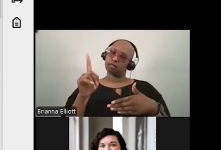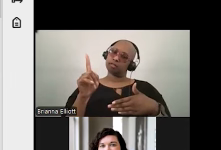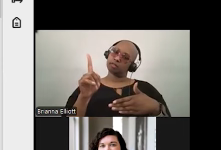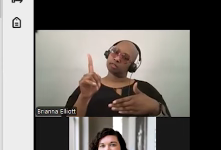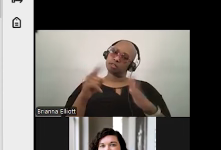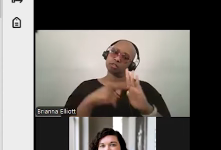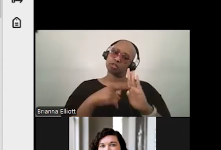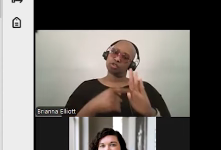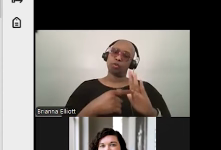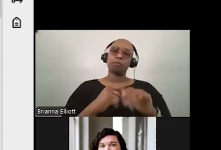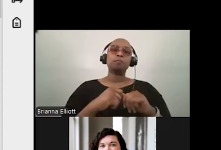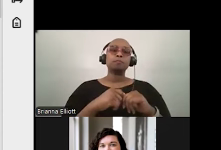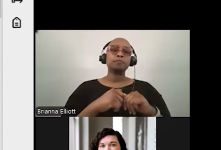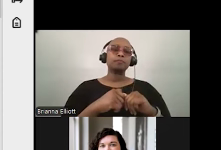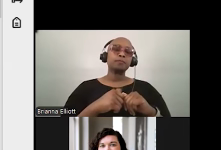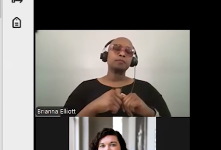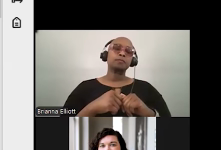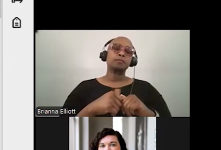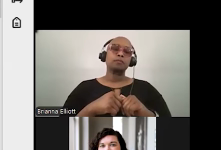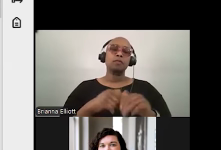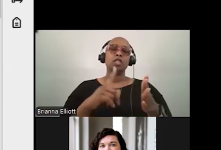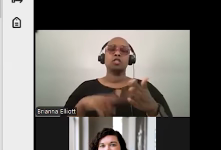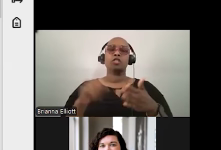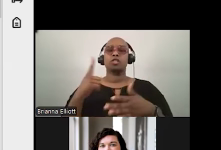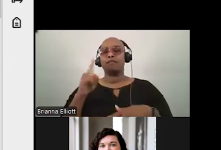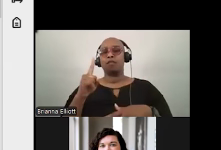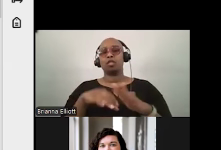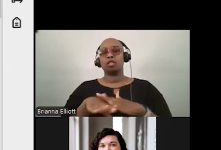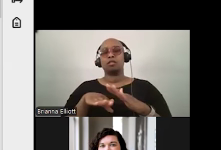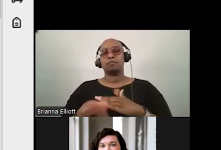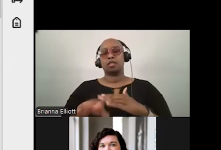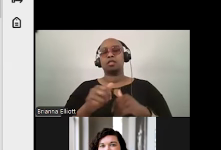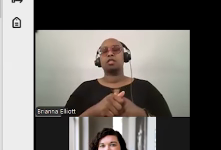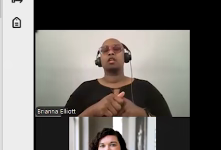is. Okay, so let's check for accessibility. We're going to click accessibility checker. It's going